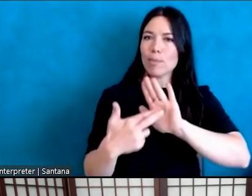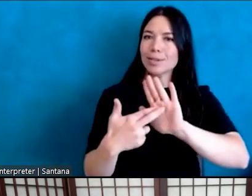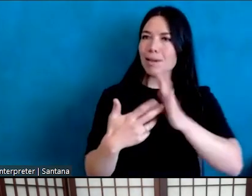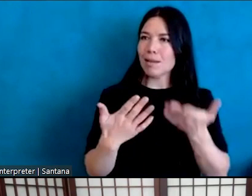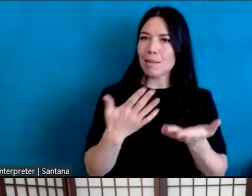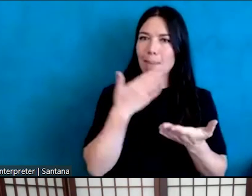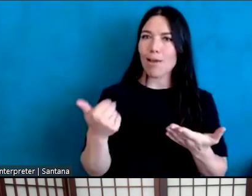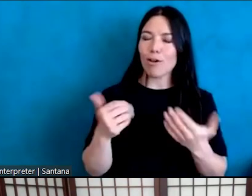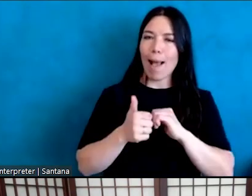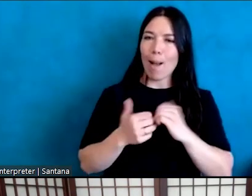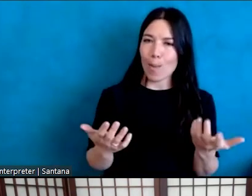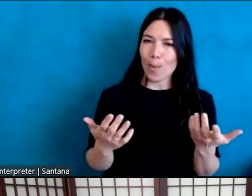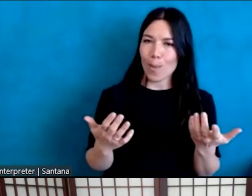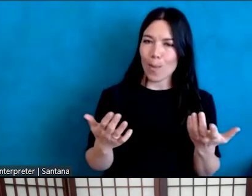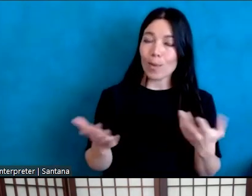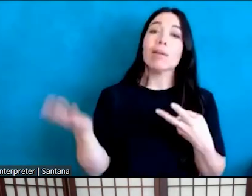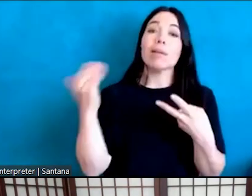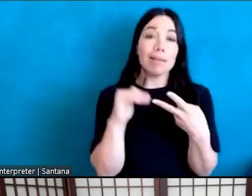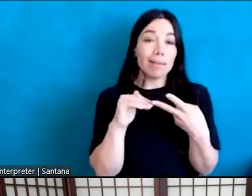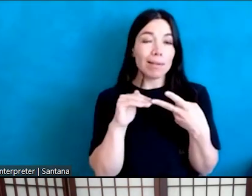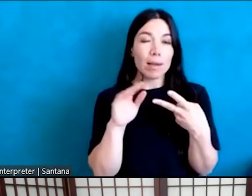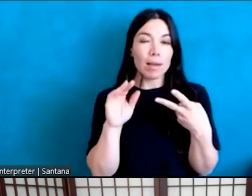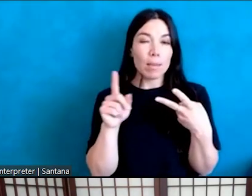And more specifically then to a context of language reclamation